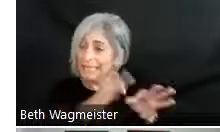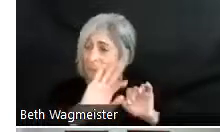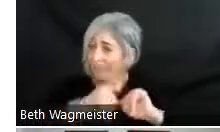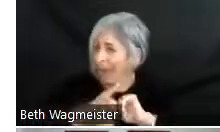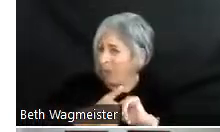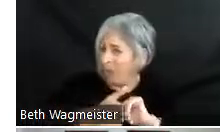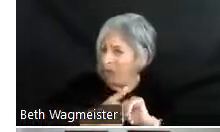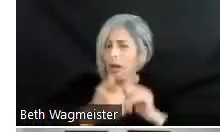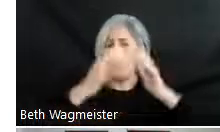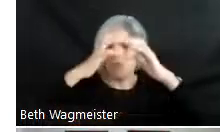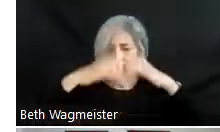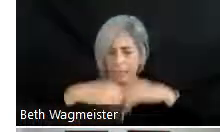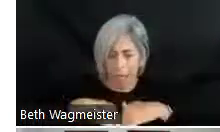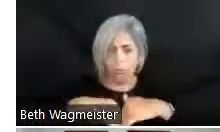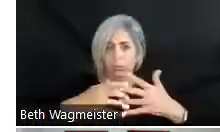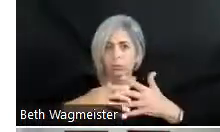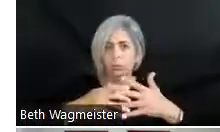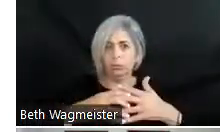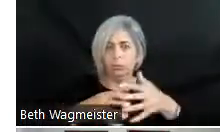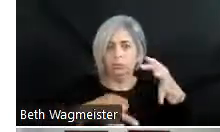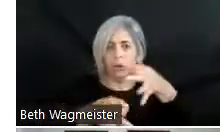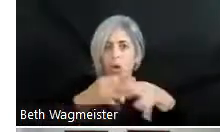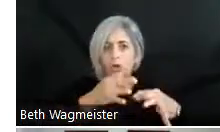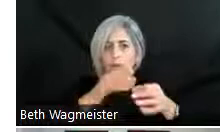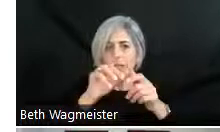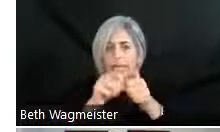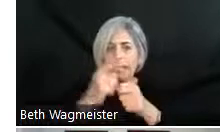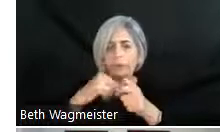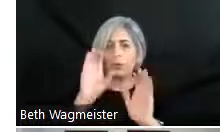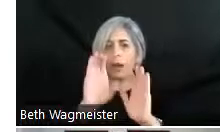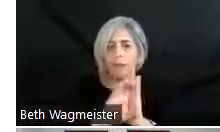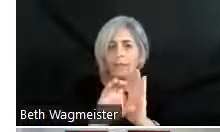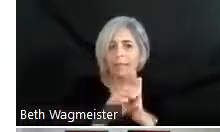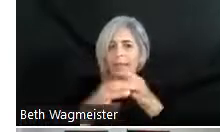down to something like alternative text for graphics in the accessibility guidelines.